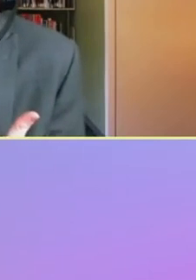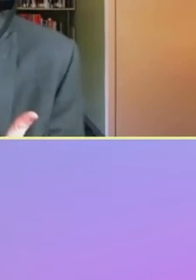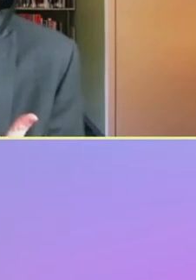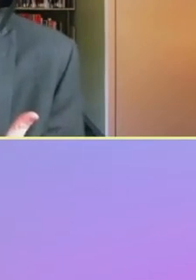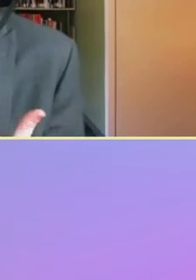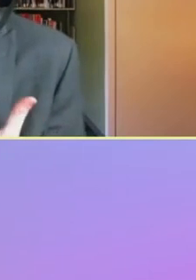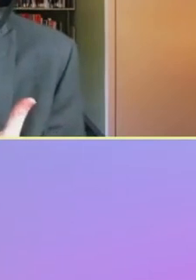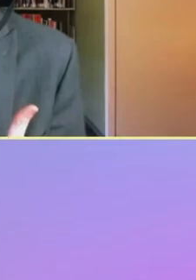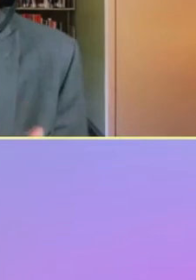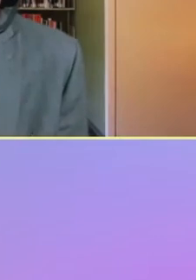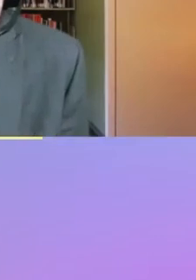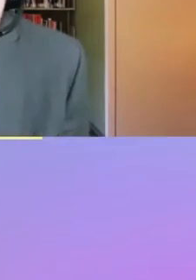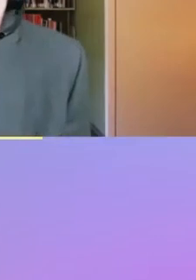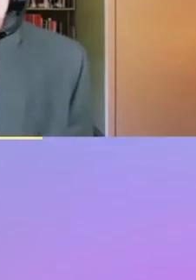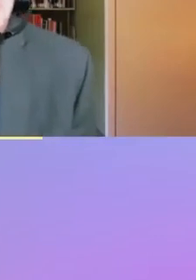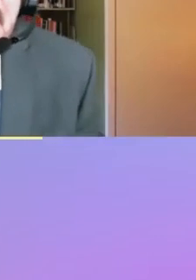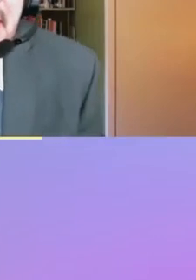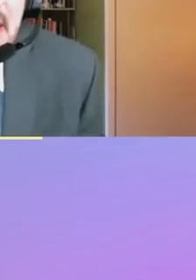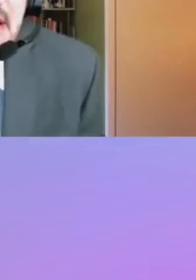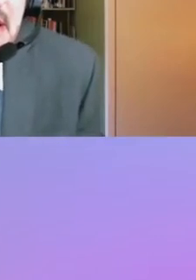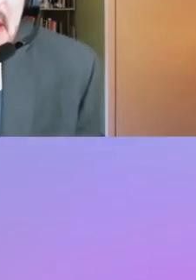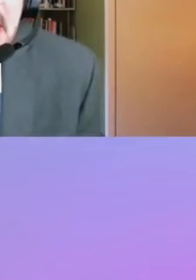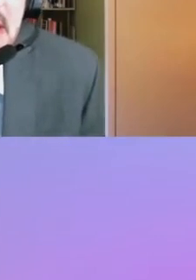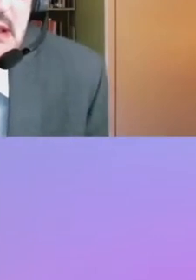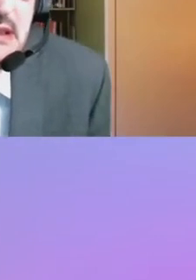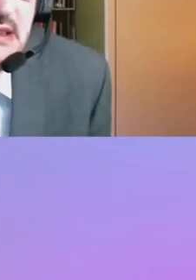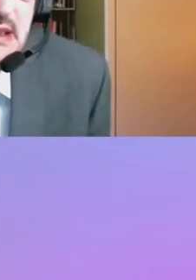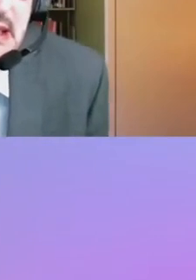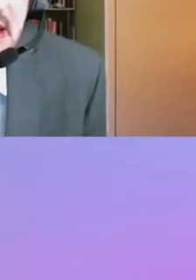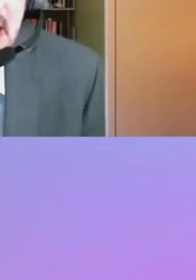normal or that is normal. But definitely, I